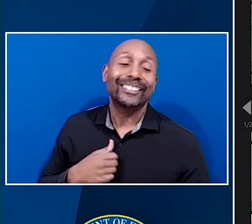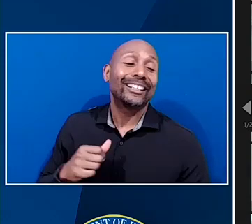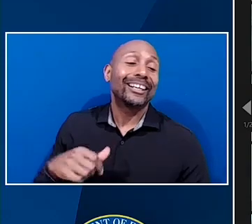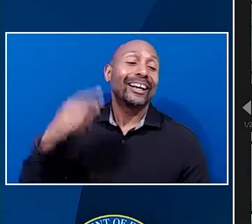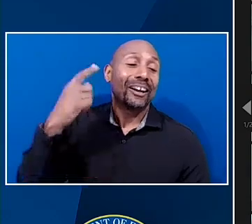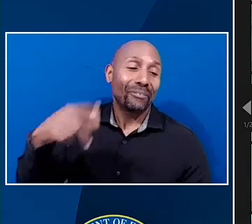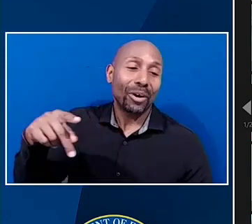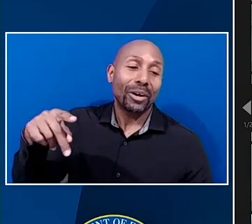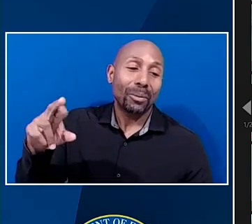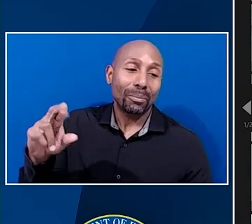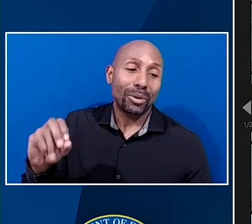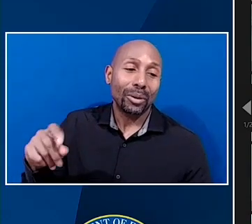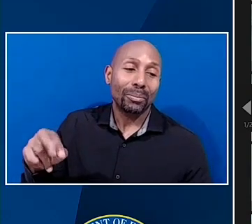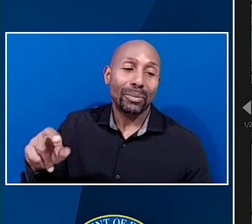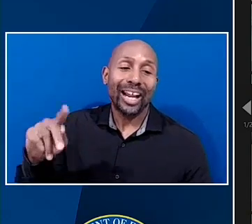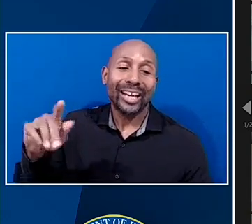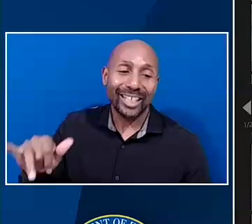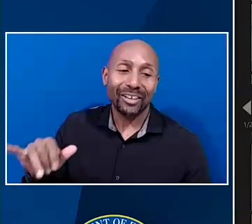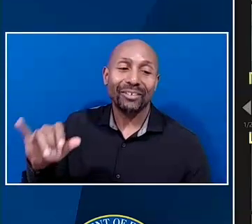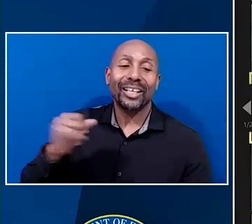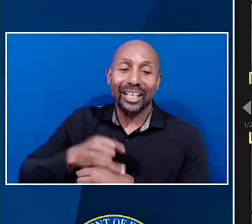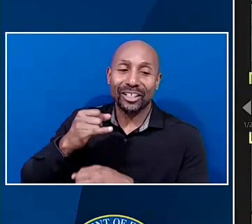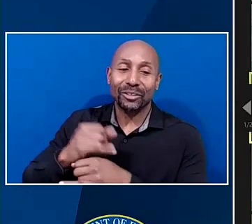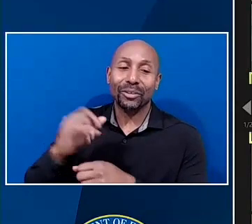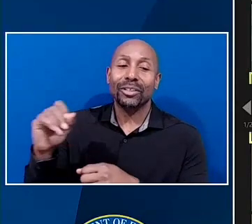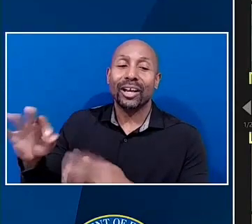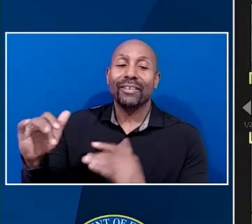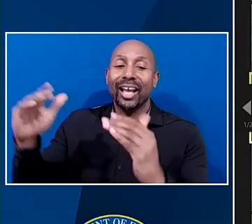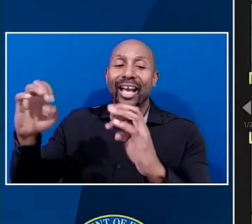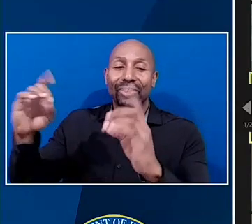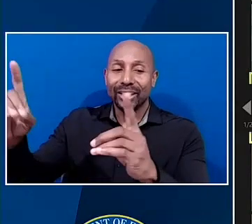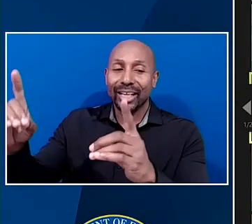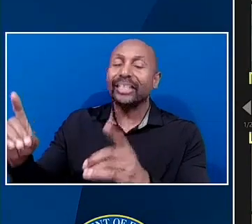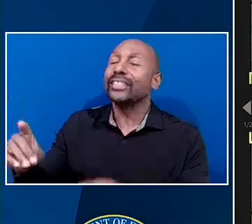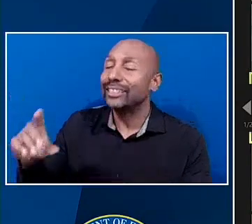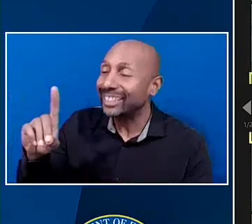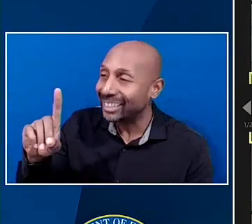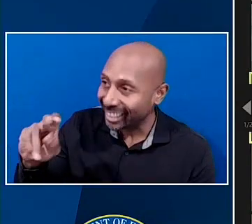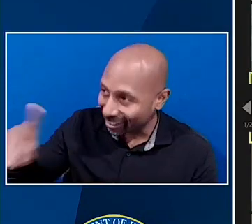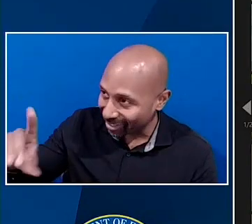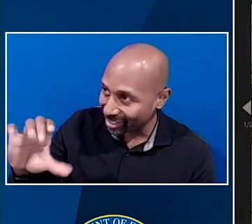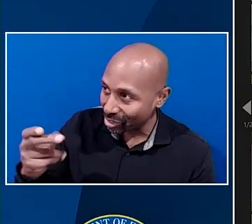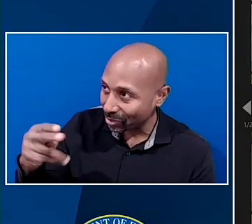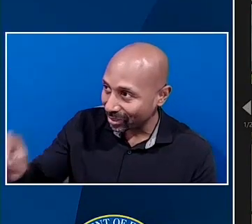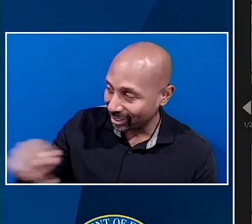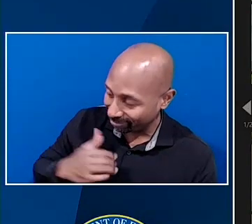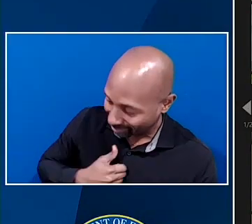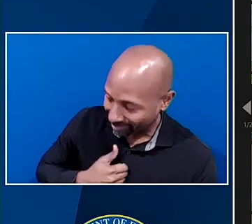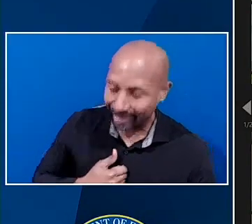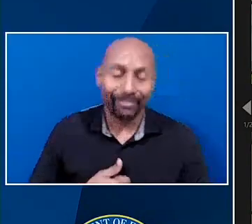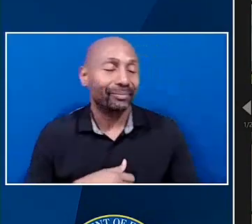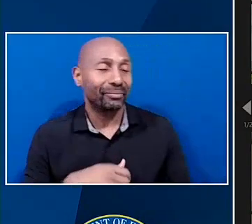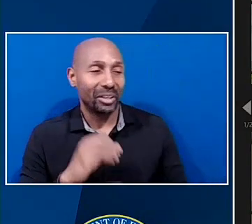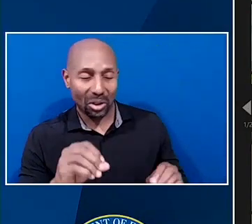education, David Cohen, my apologies. No problem. Good morning. Good morning, David. Now, for public four-year institutions of higher